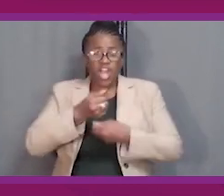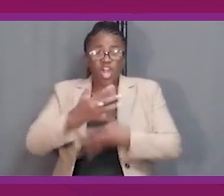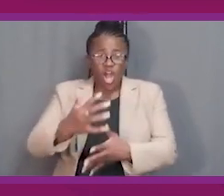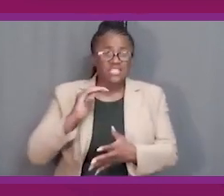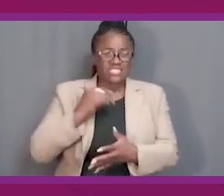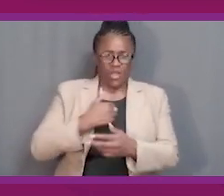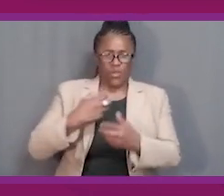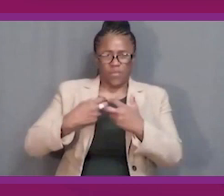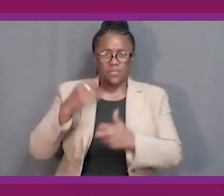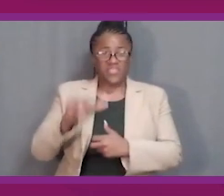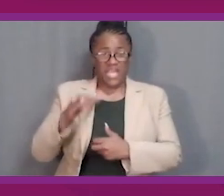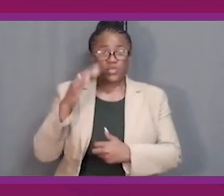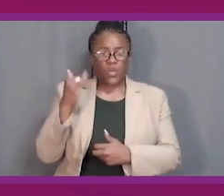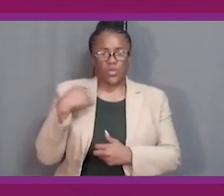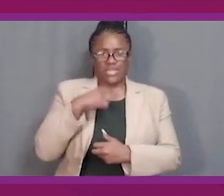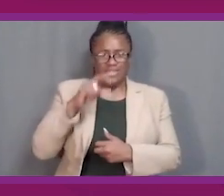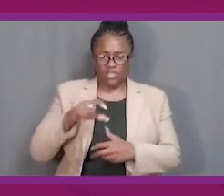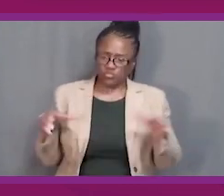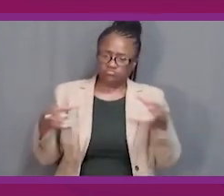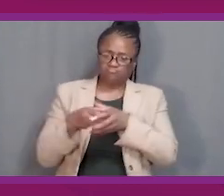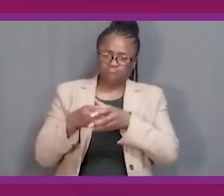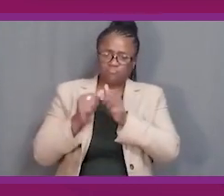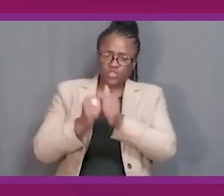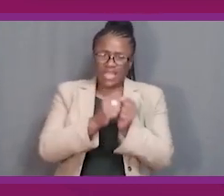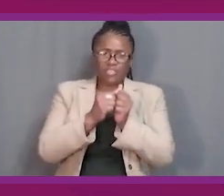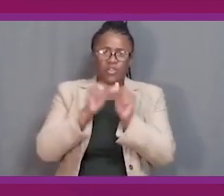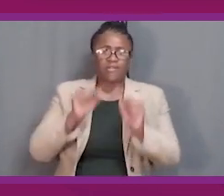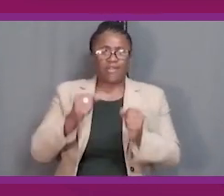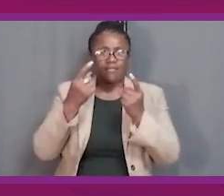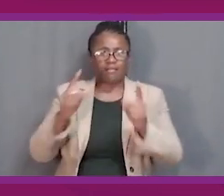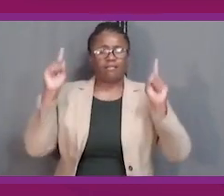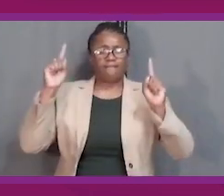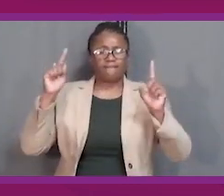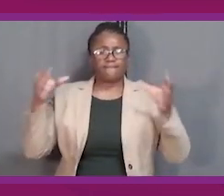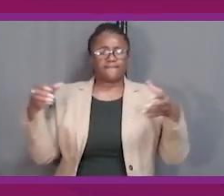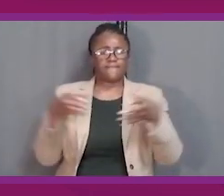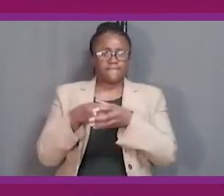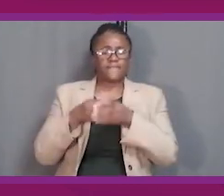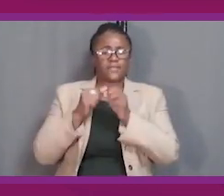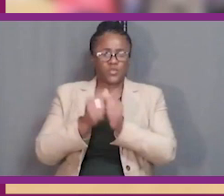And I think it's just so important to keep that in mind at all times when we are talking about eradicating these issues. Angeline Akai-Lodi: